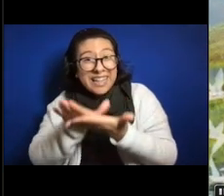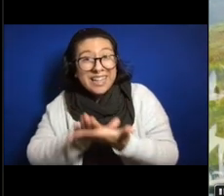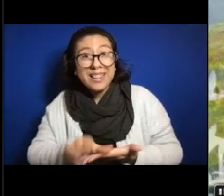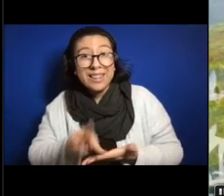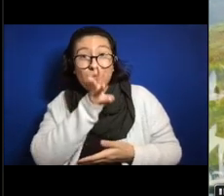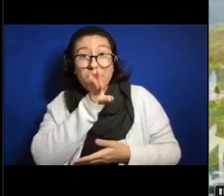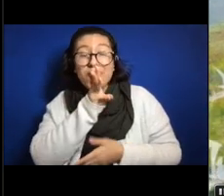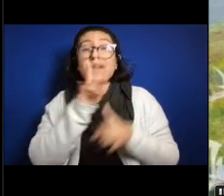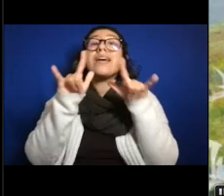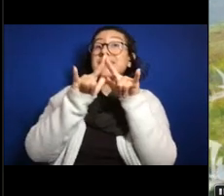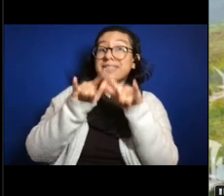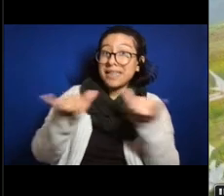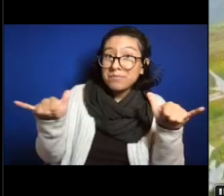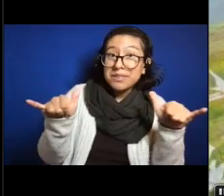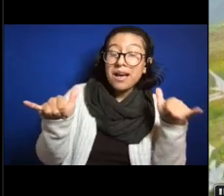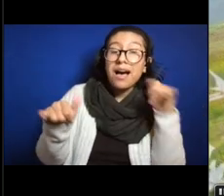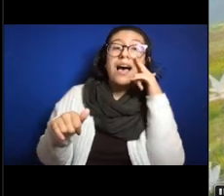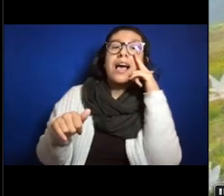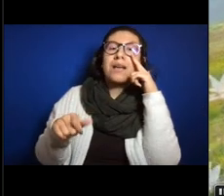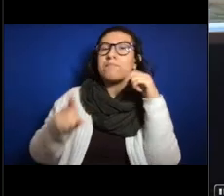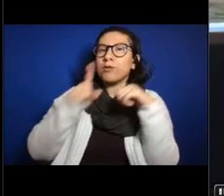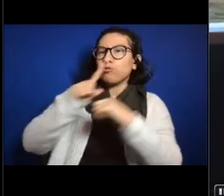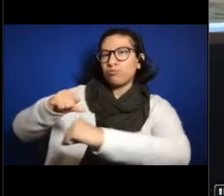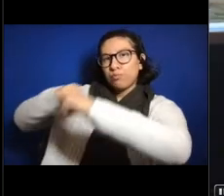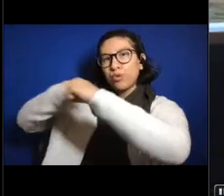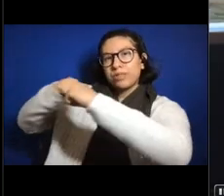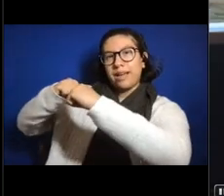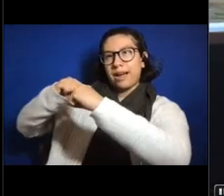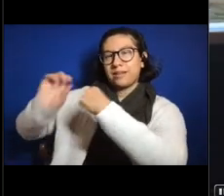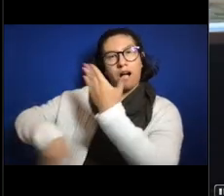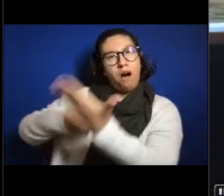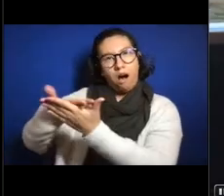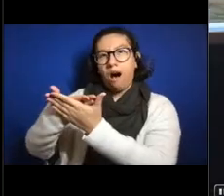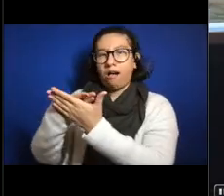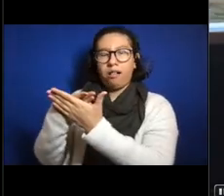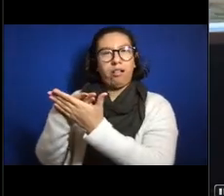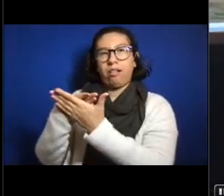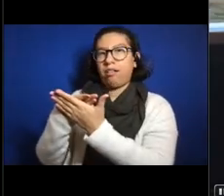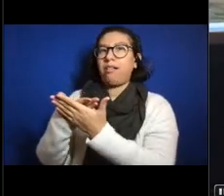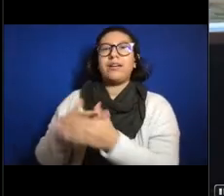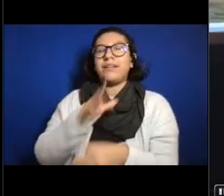and at the same time be a buffer that defendants would lies behind from the impact of